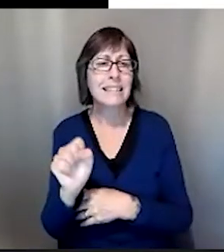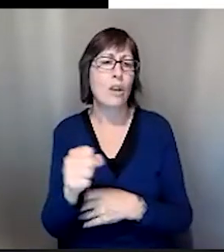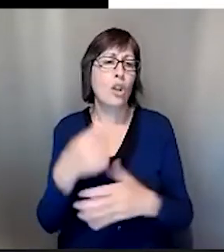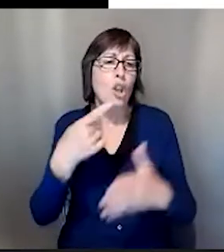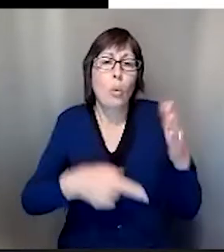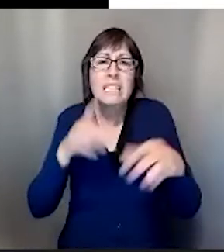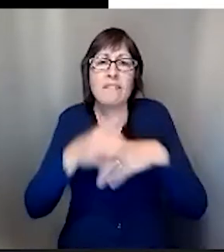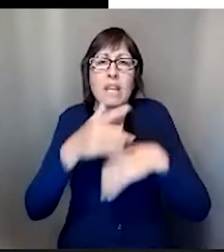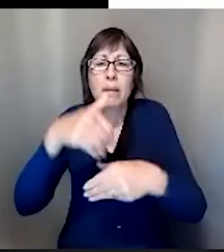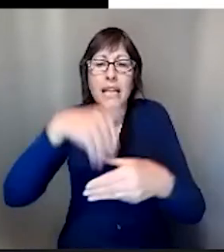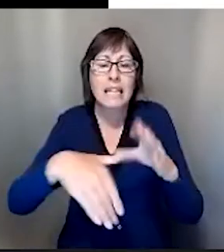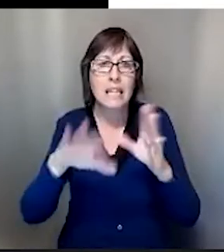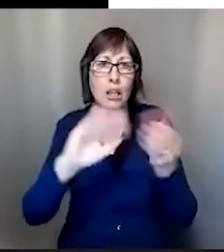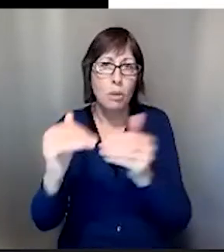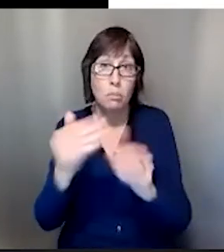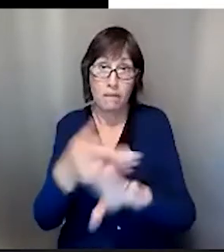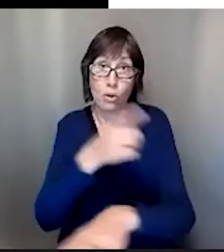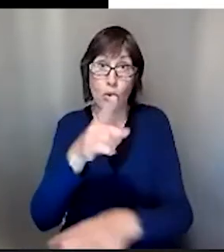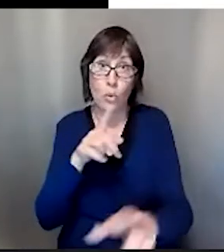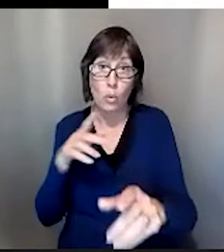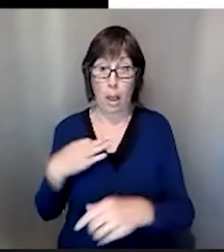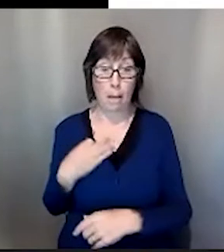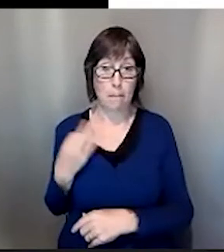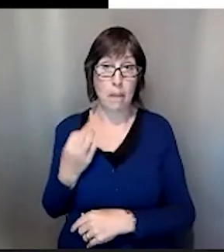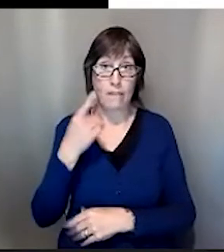you begin applying to this program, you’ll want to go over the project guidelines and